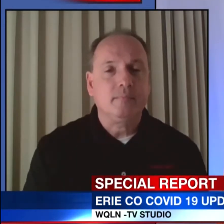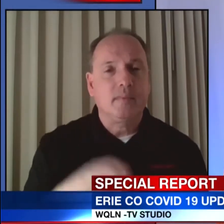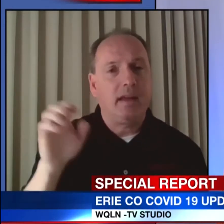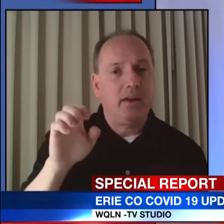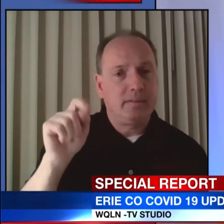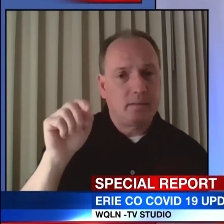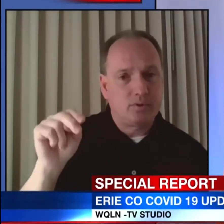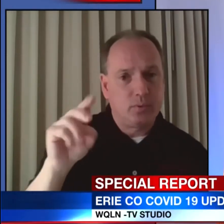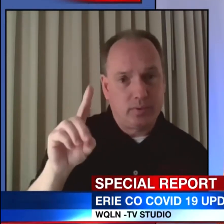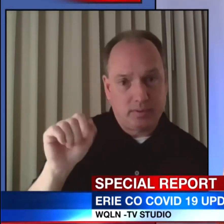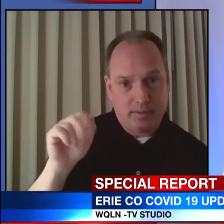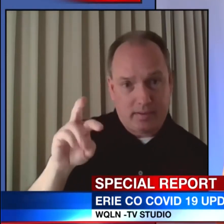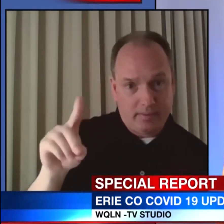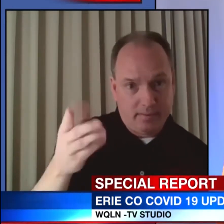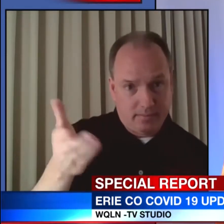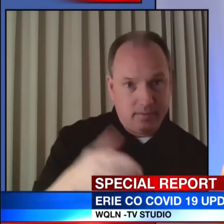WERE LOOKING FOR. BUT THAT'S THE BEST AT THIS TIME.